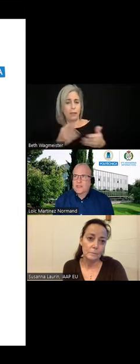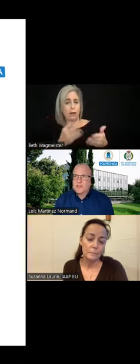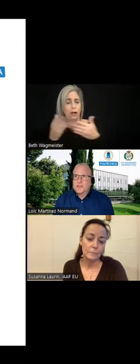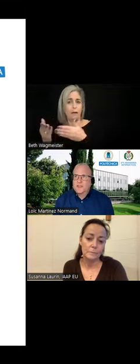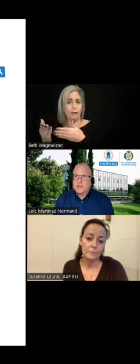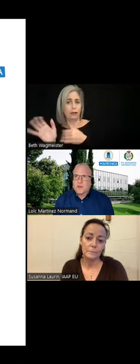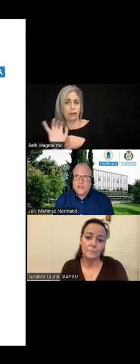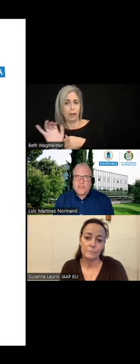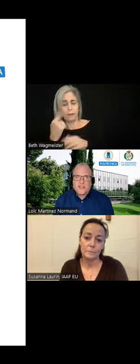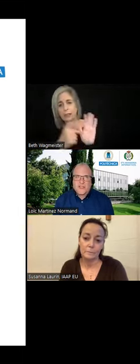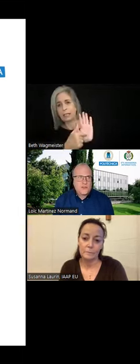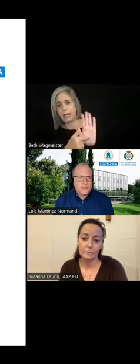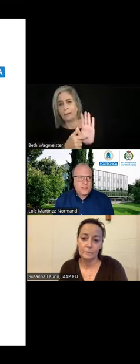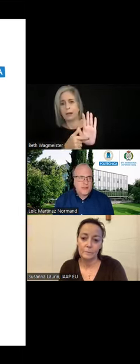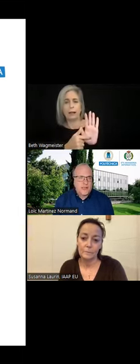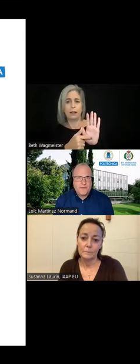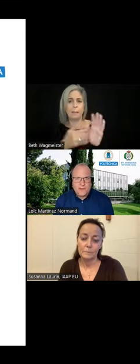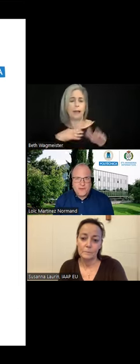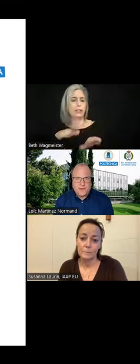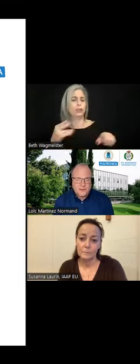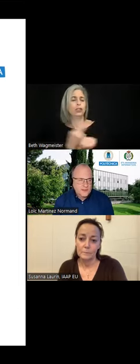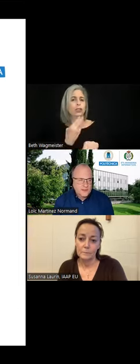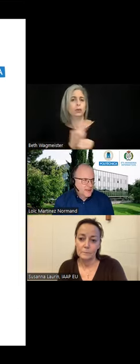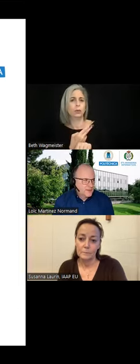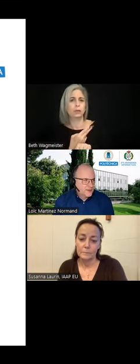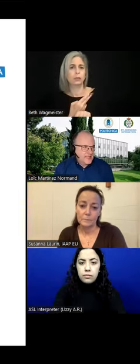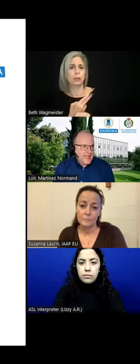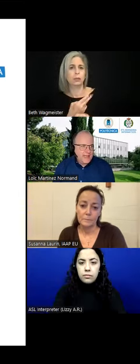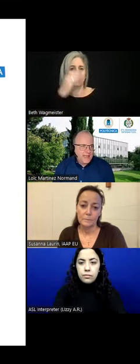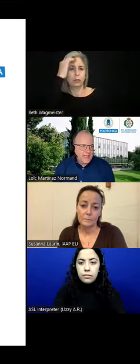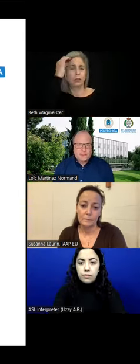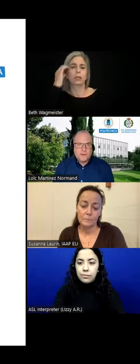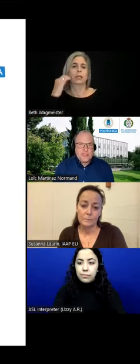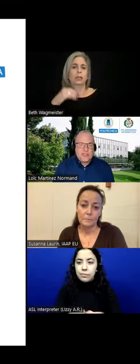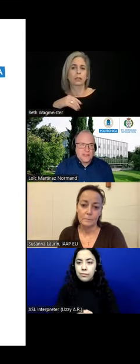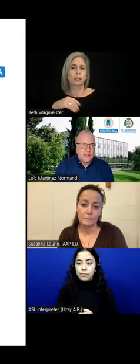let's say, for instance, one might use Canva to design content for presenting